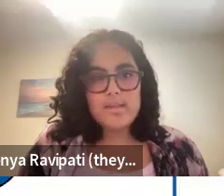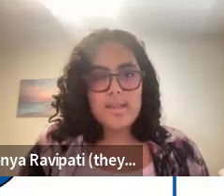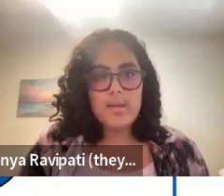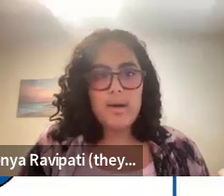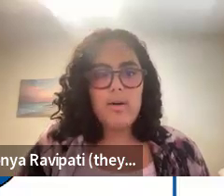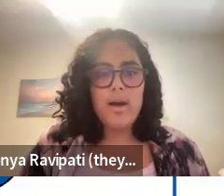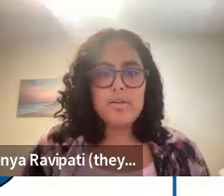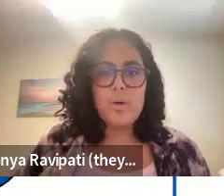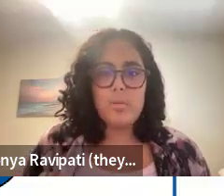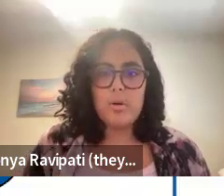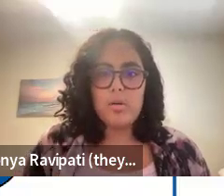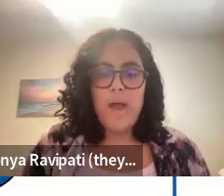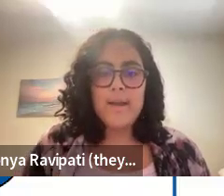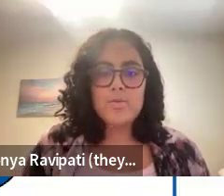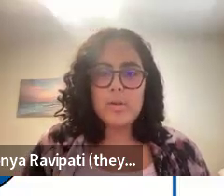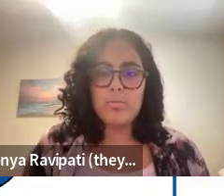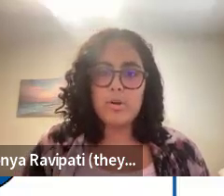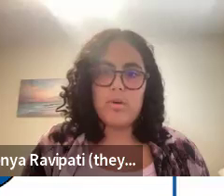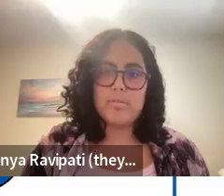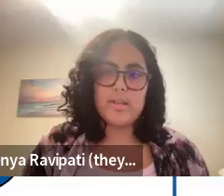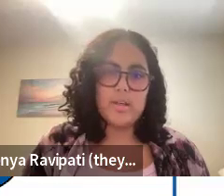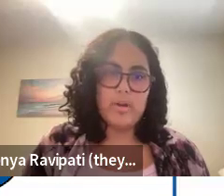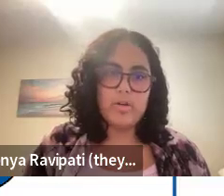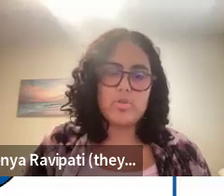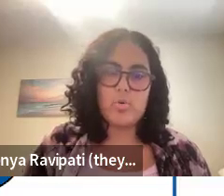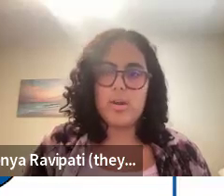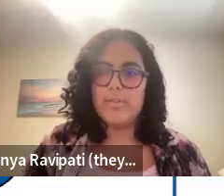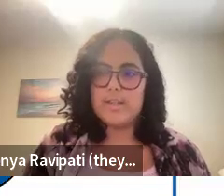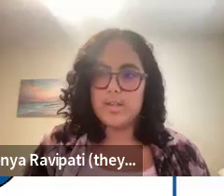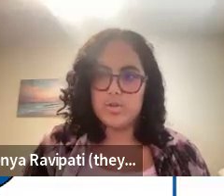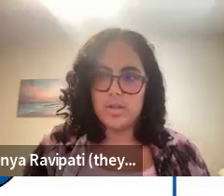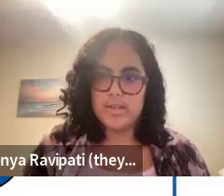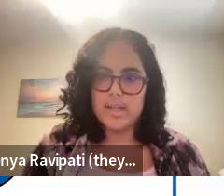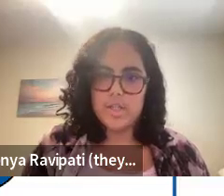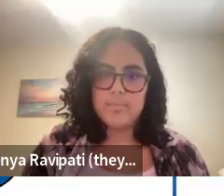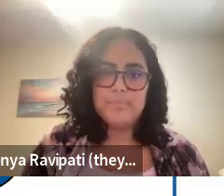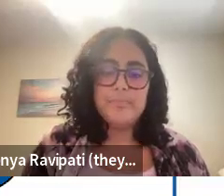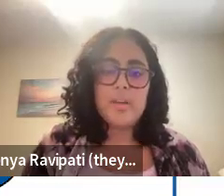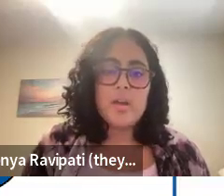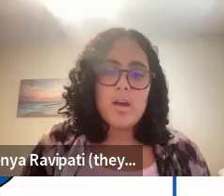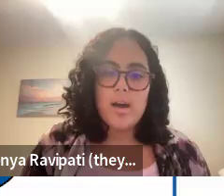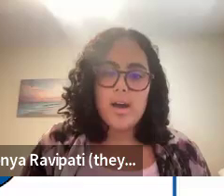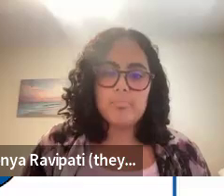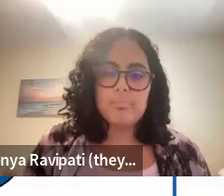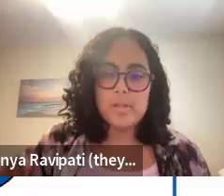is to think about how does Willowbrook represent the greater story of institutionalization.